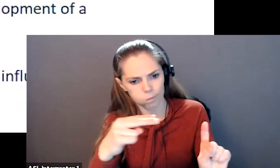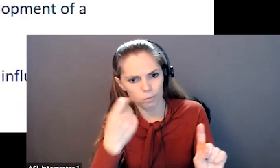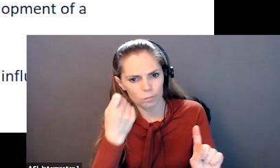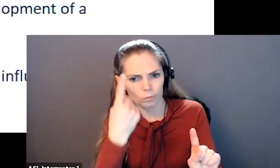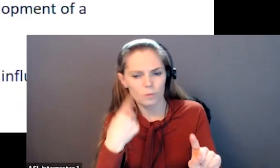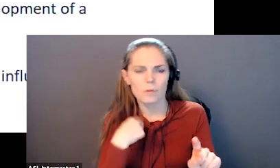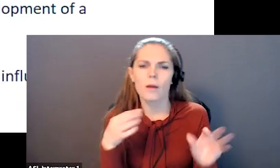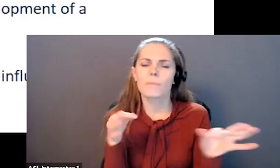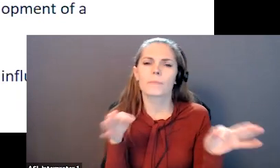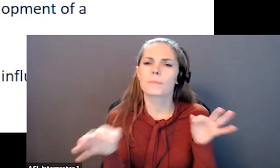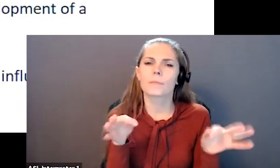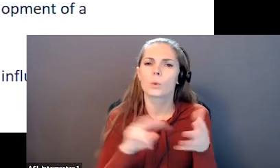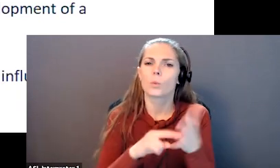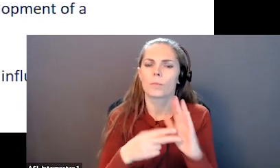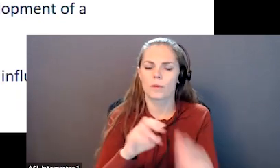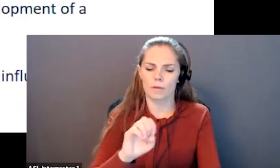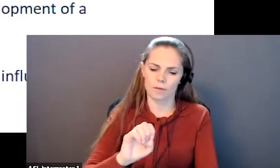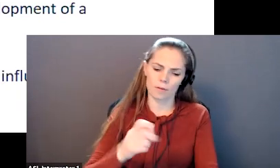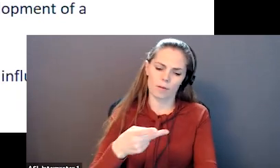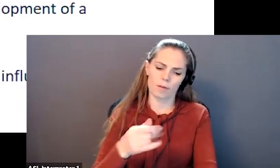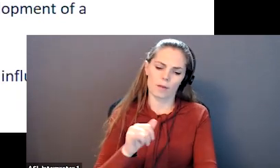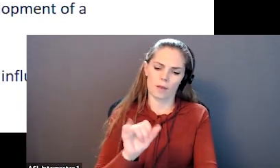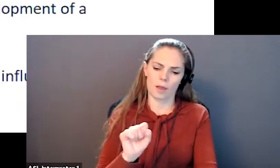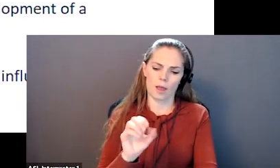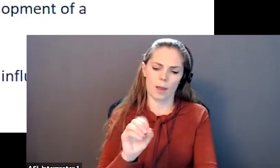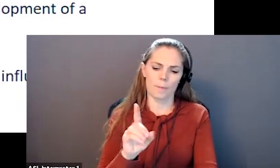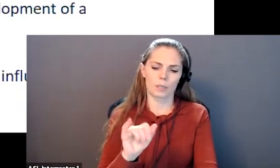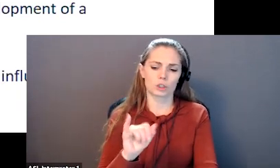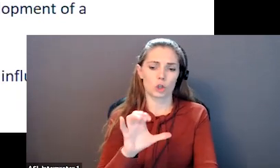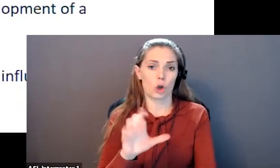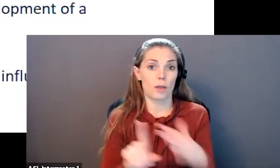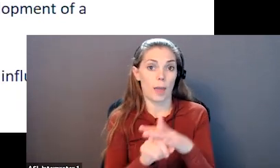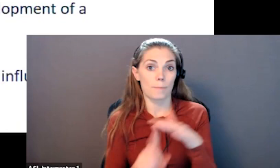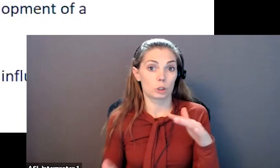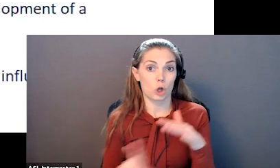disability framework which has been rigorously developed and validated in the context of HIV.